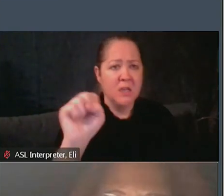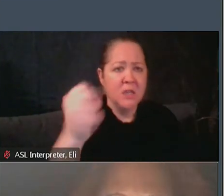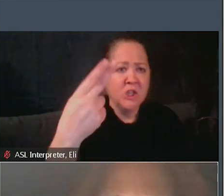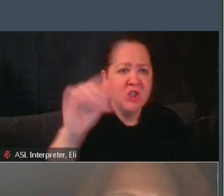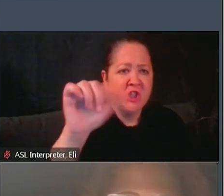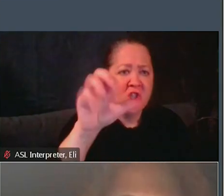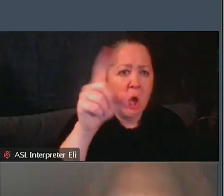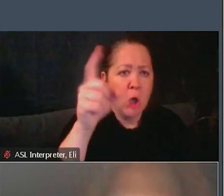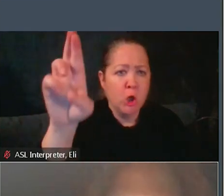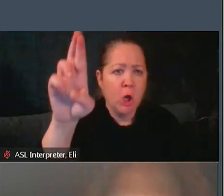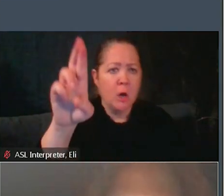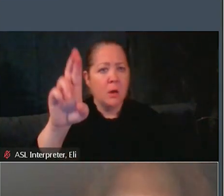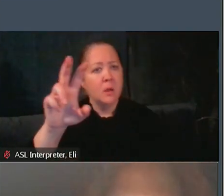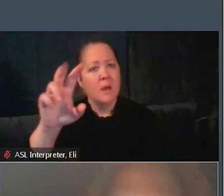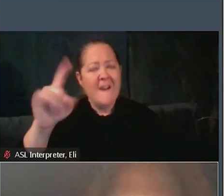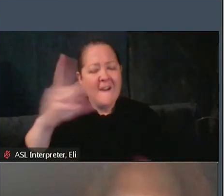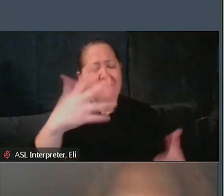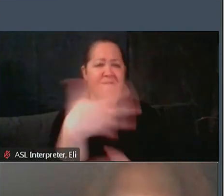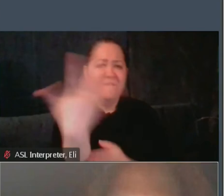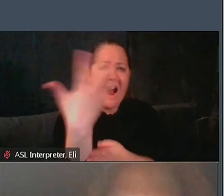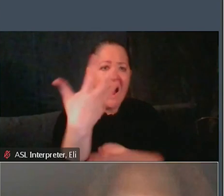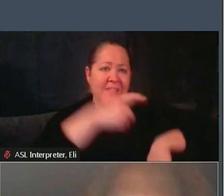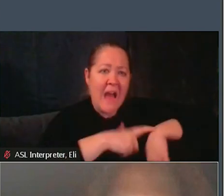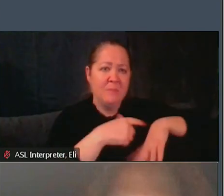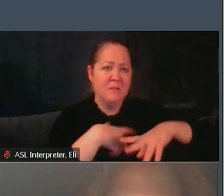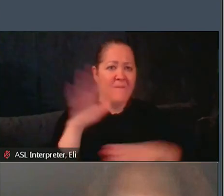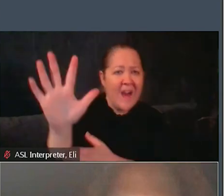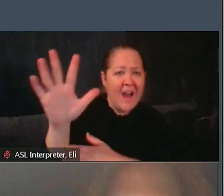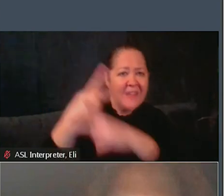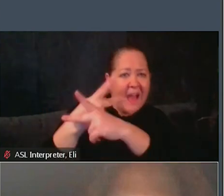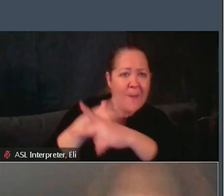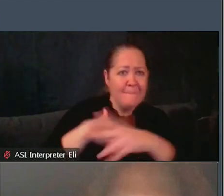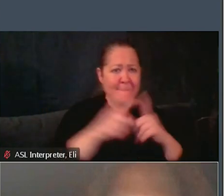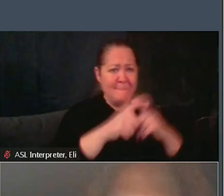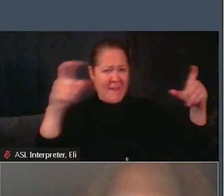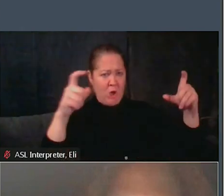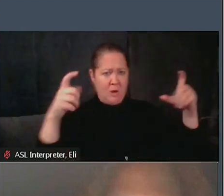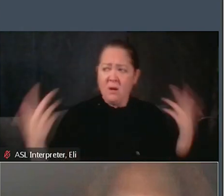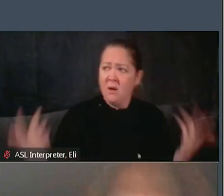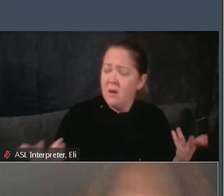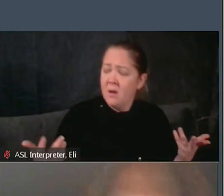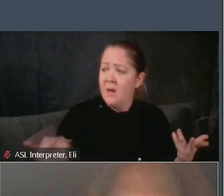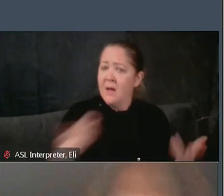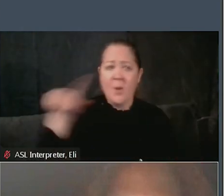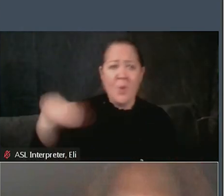And we've been in this community paying tax dollars for years, and we can't get a community for an anomaly that I looked at the schools we've been working so hard for the County,